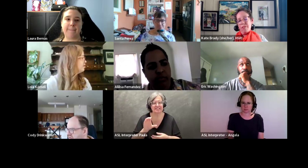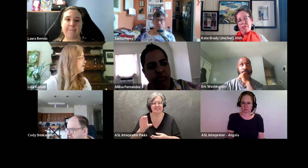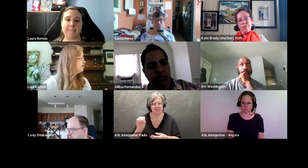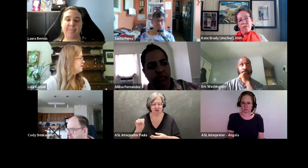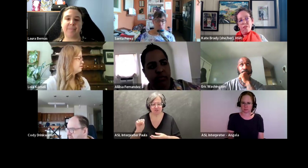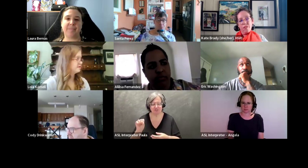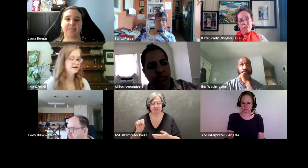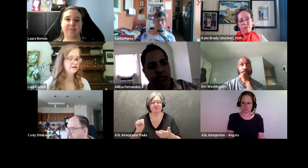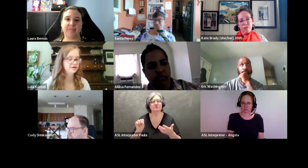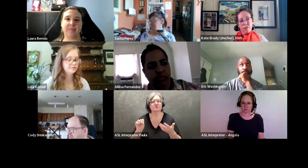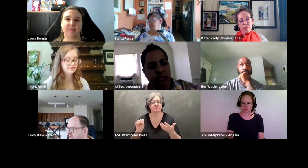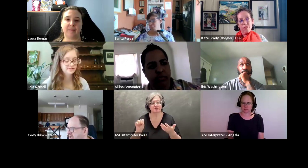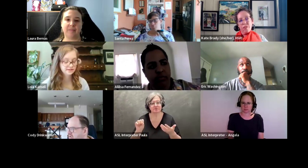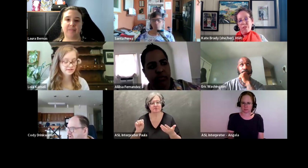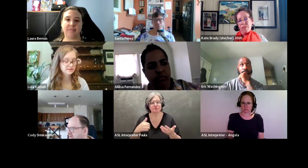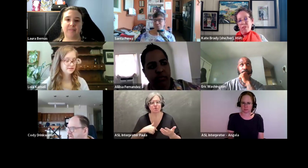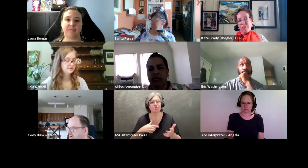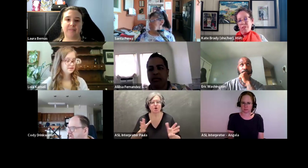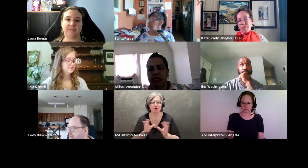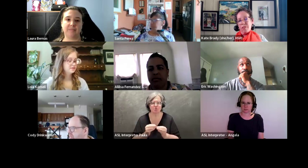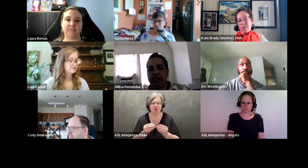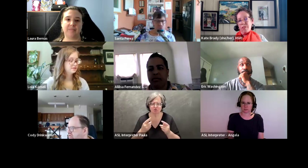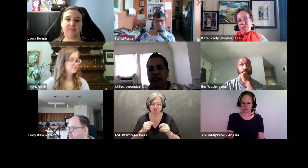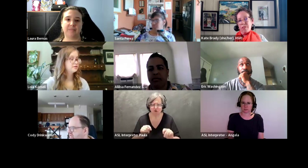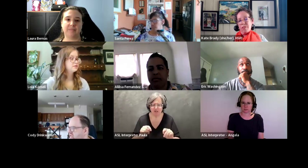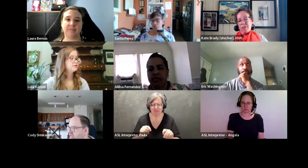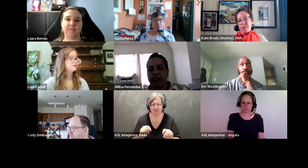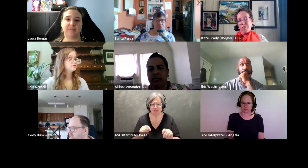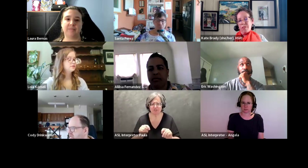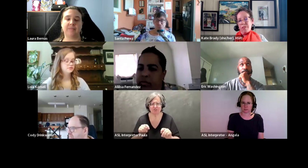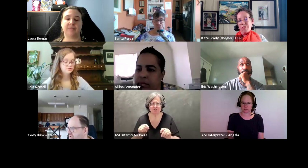once I got we were meeting to kind of get into services with